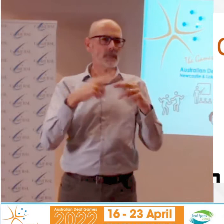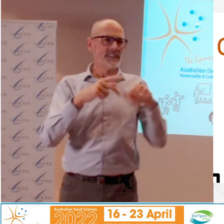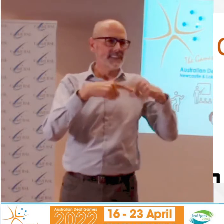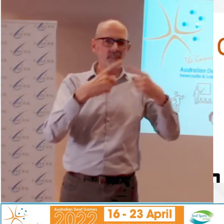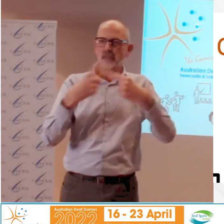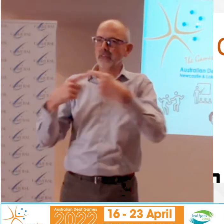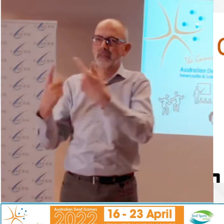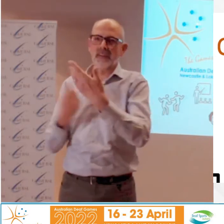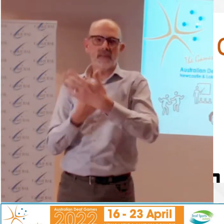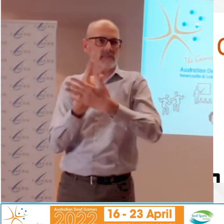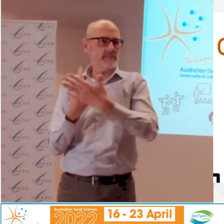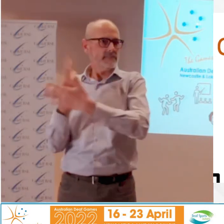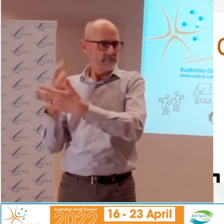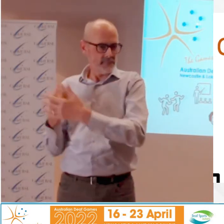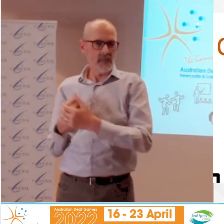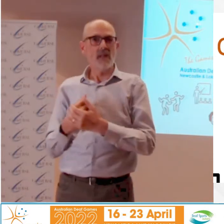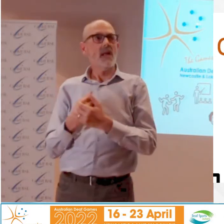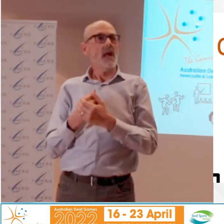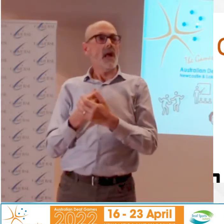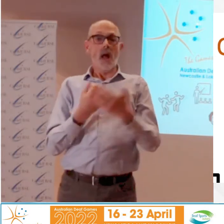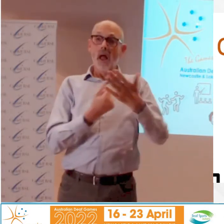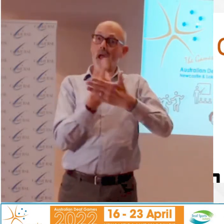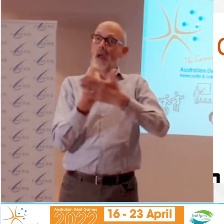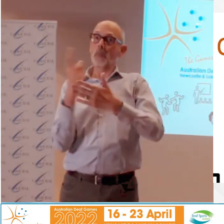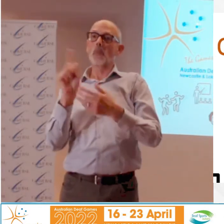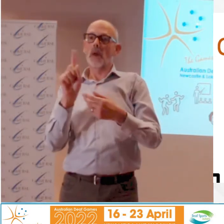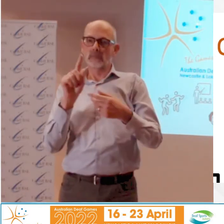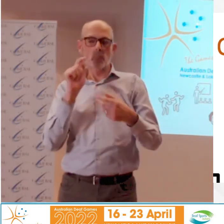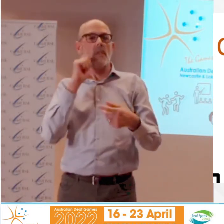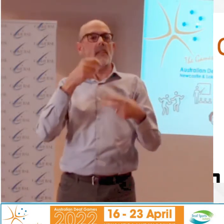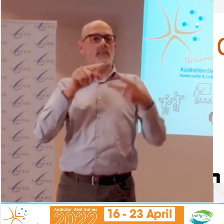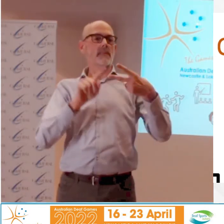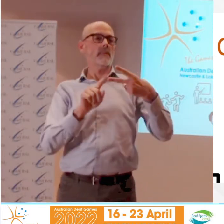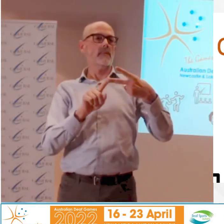and lots of different parts of the club which is really accessible